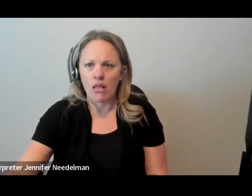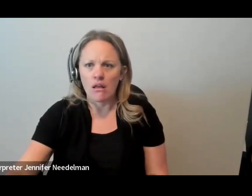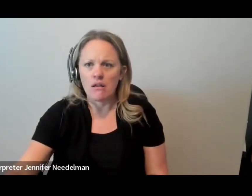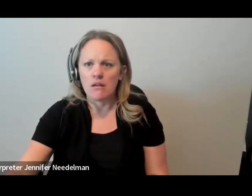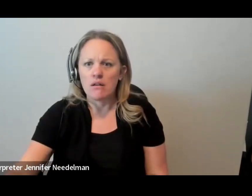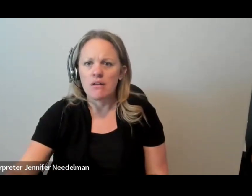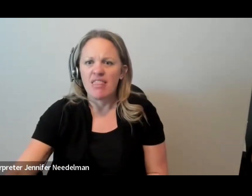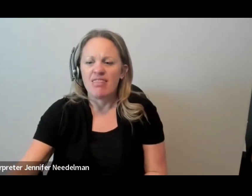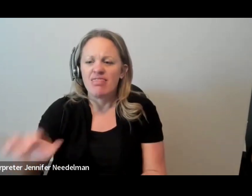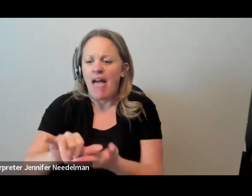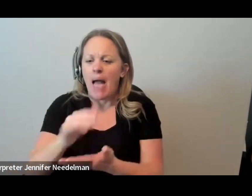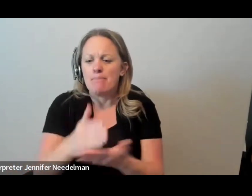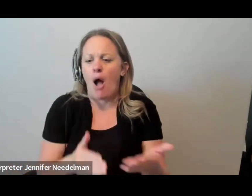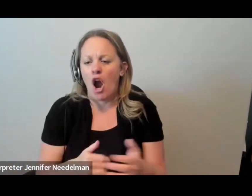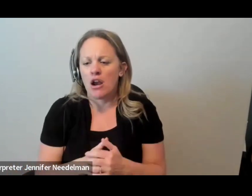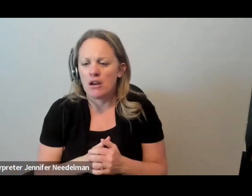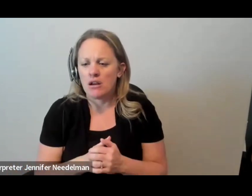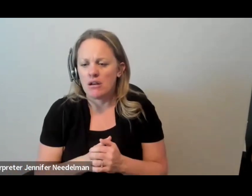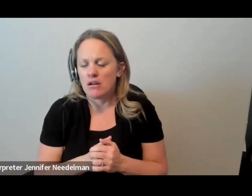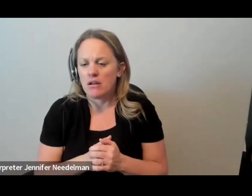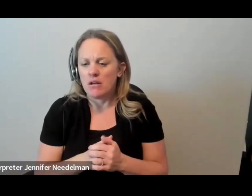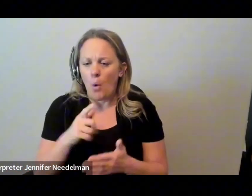that component what it, what is needed from the coder,